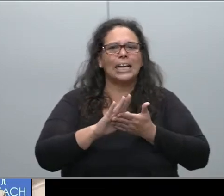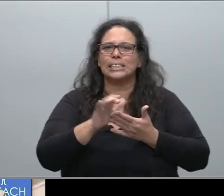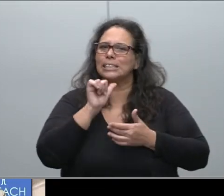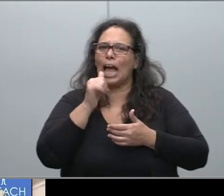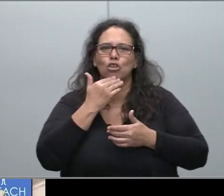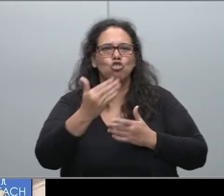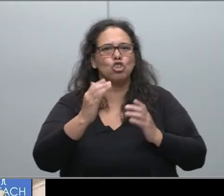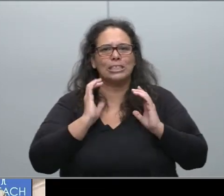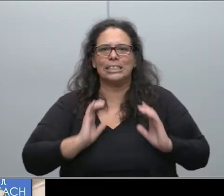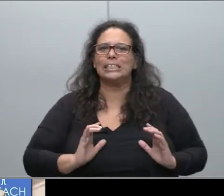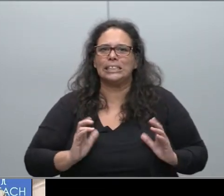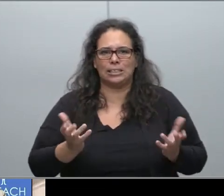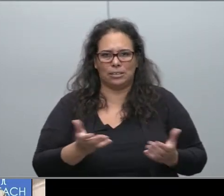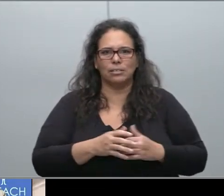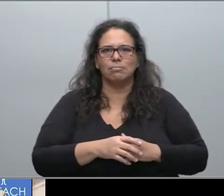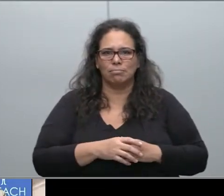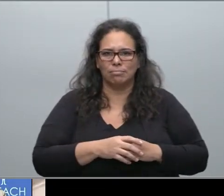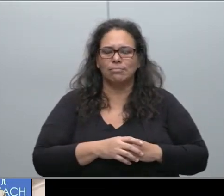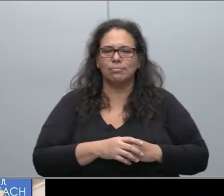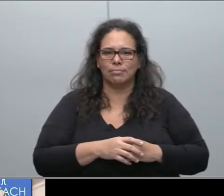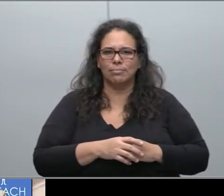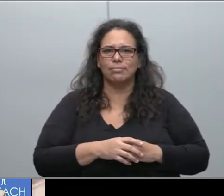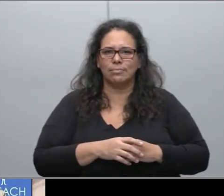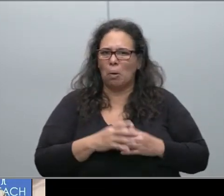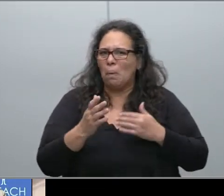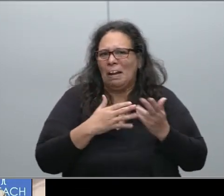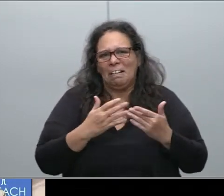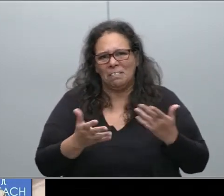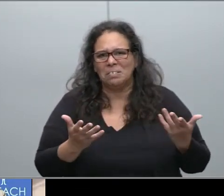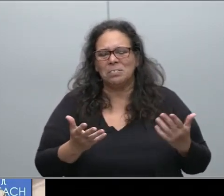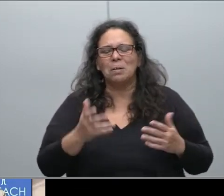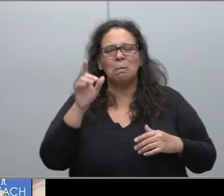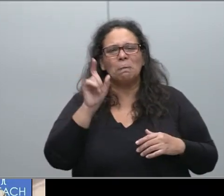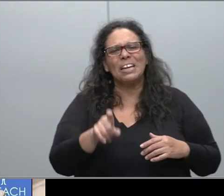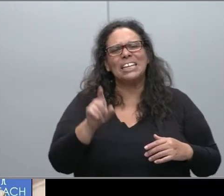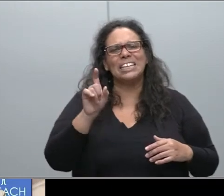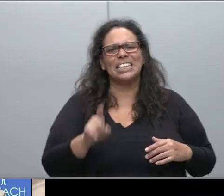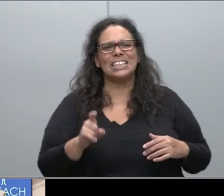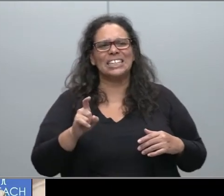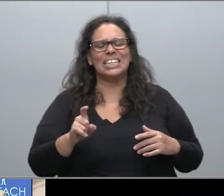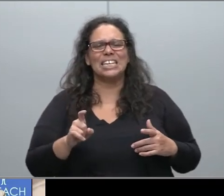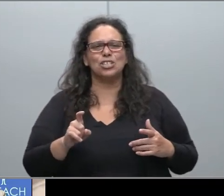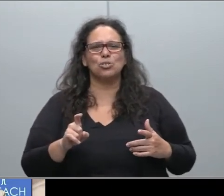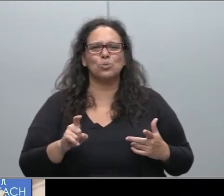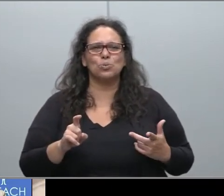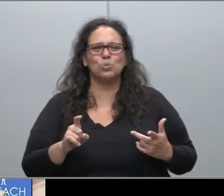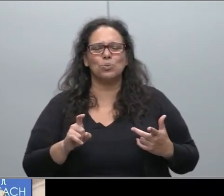Mrs. Olsen, who may never know that I praised her. I've done it to her directly as well,